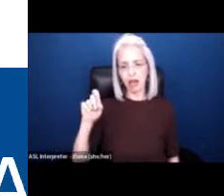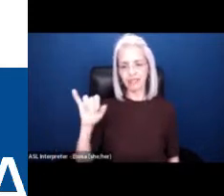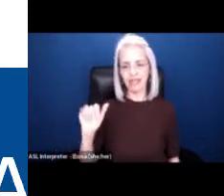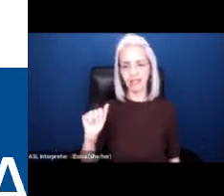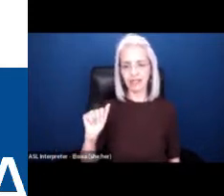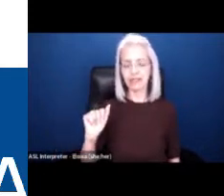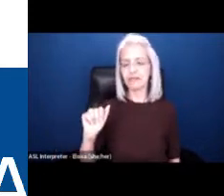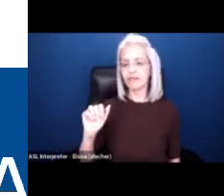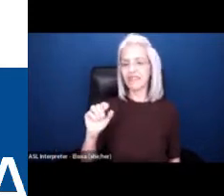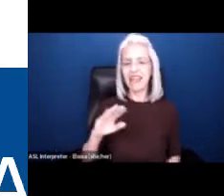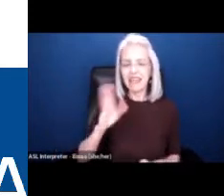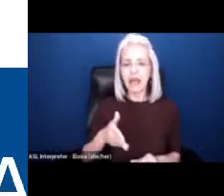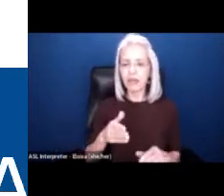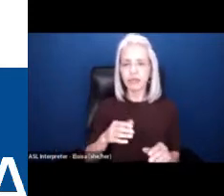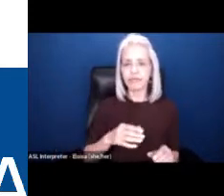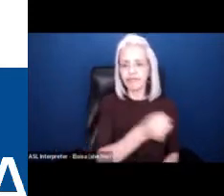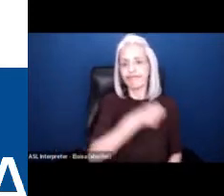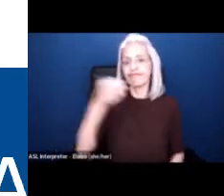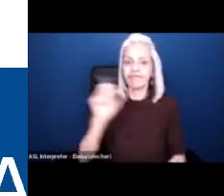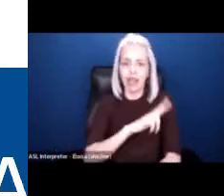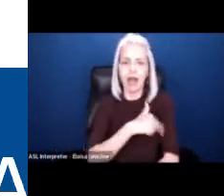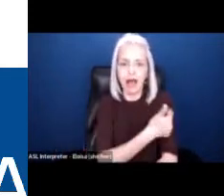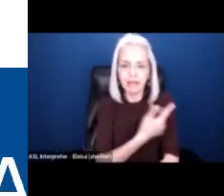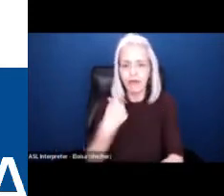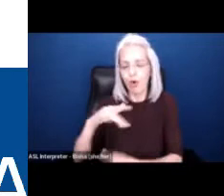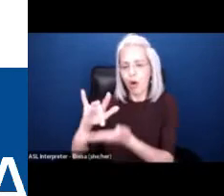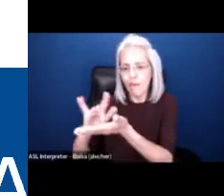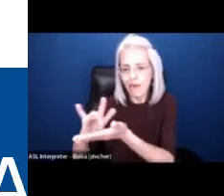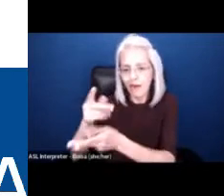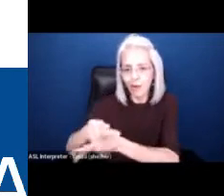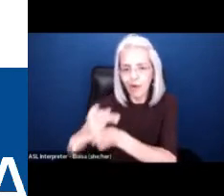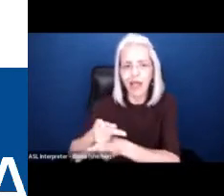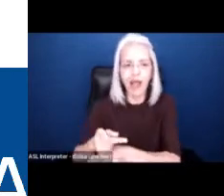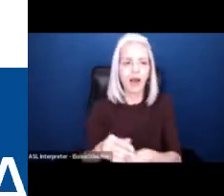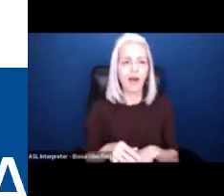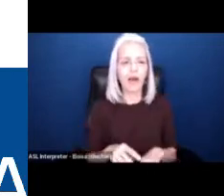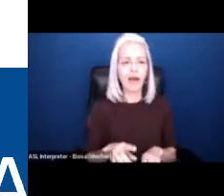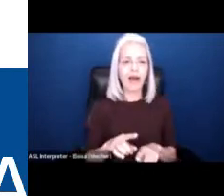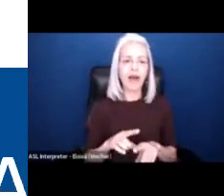does with some other acquired brain injuries like stroke, or, or others to ask somebody Have